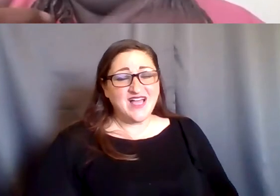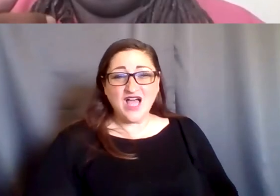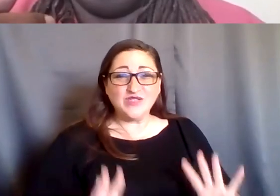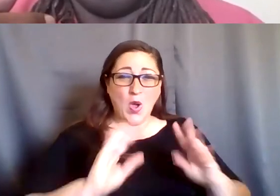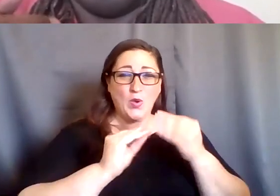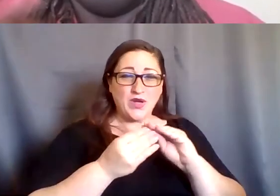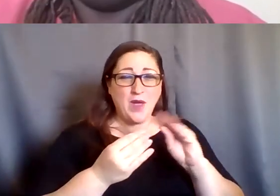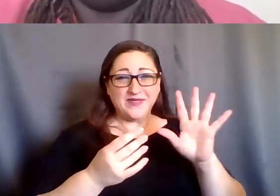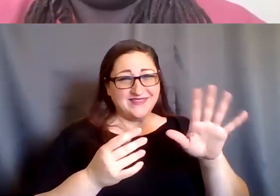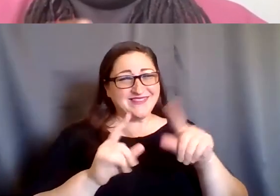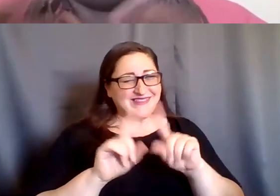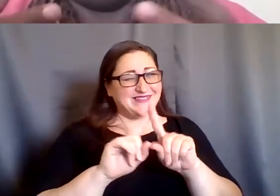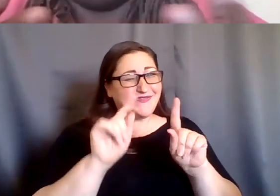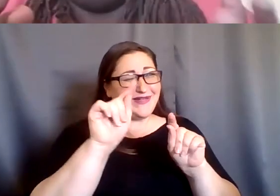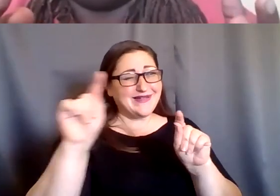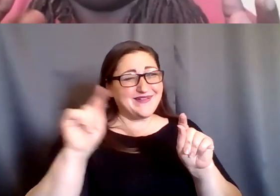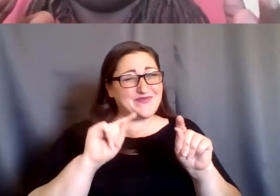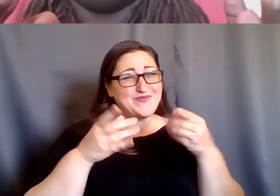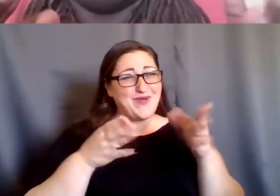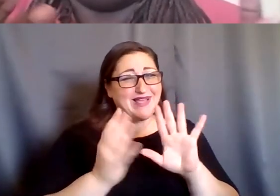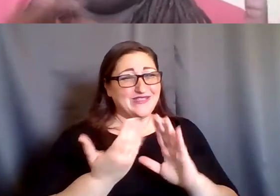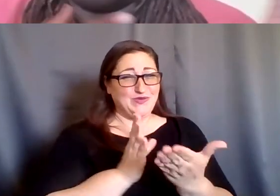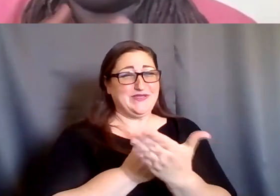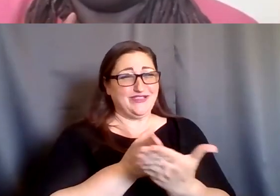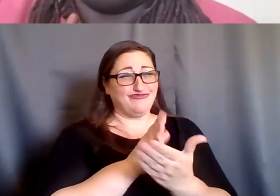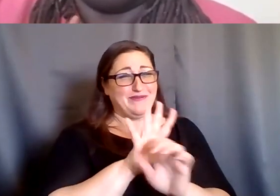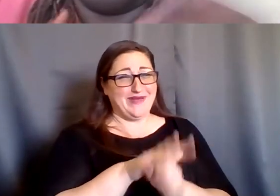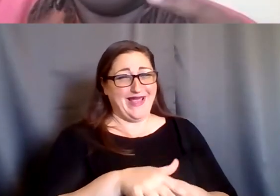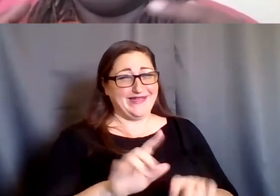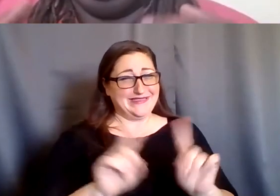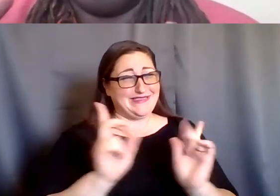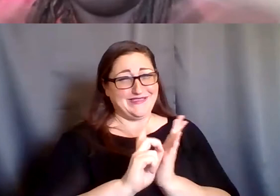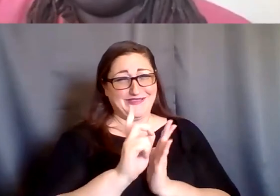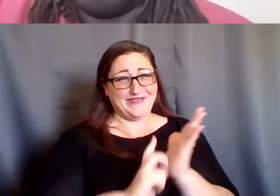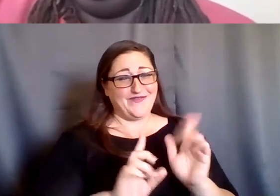So it’s just, you know, stop thinking of it as a regional issue and start thinking of it as